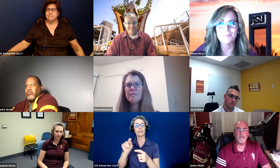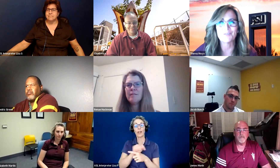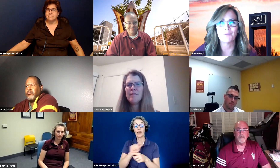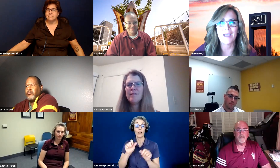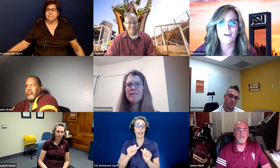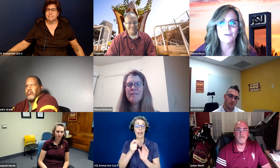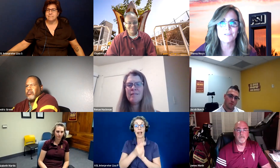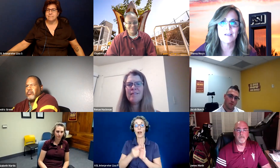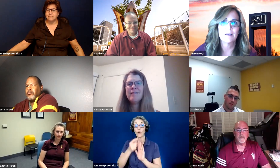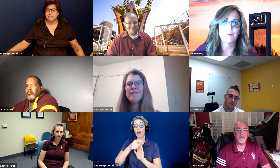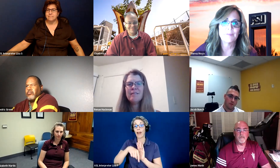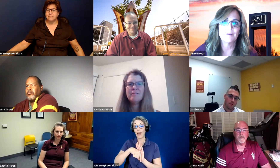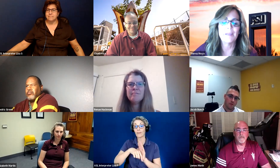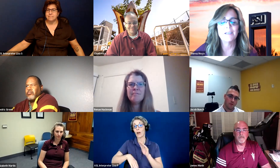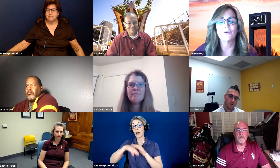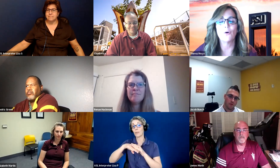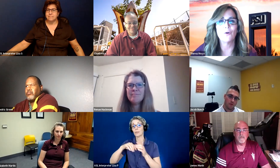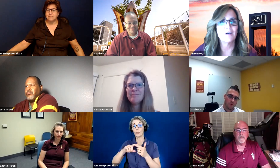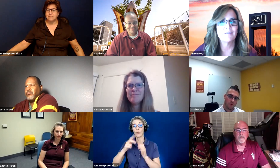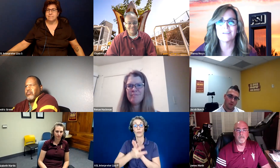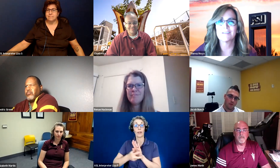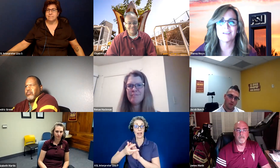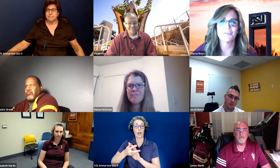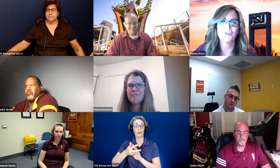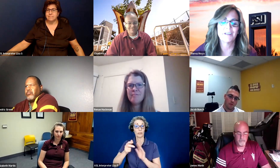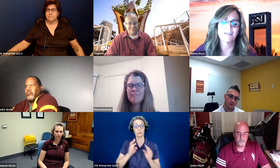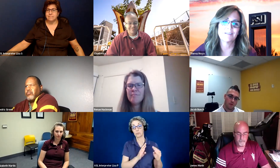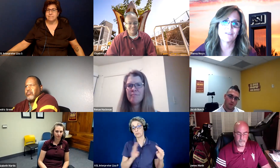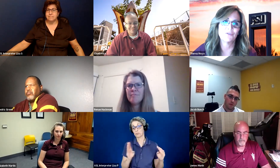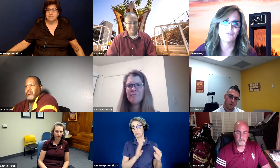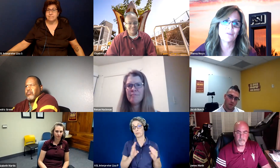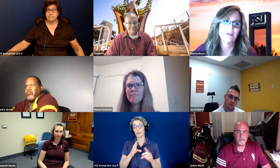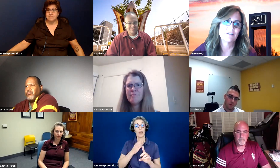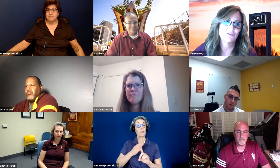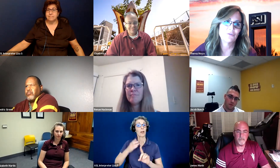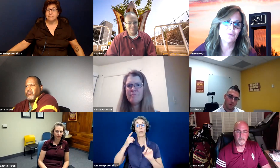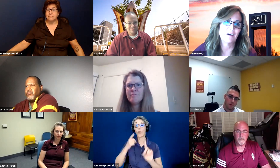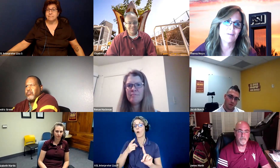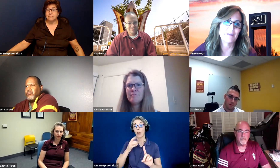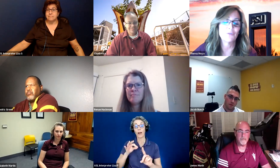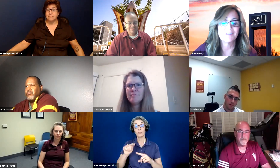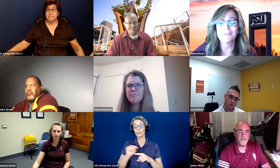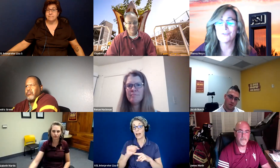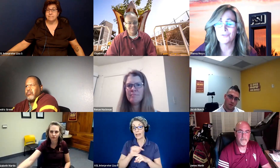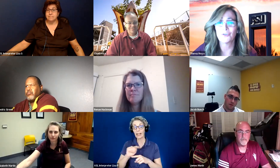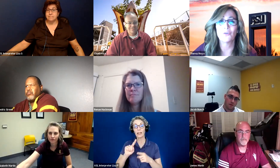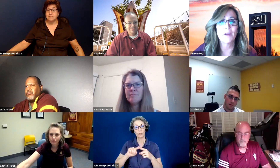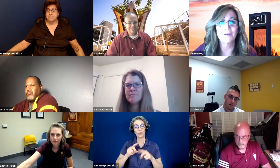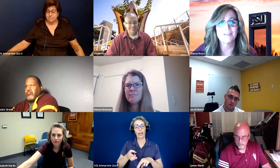up to three hours, but their main goal of this training is to increase institutional awareness